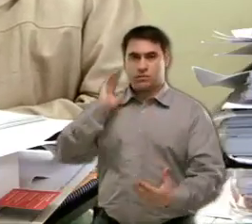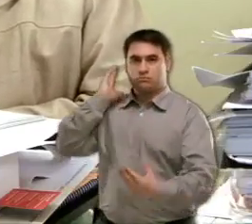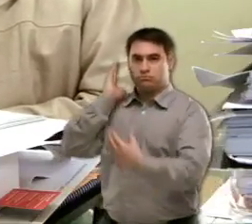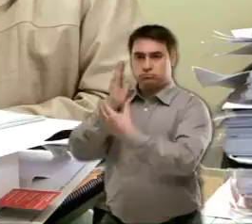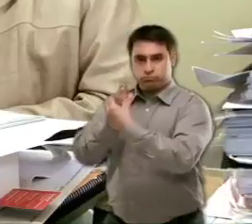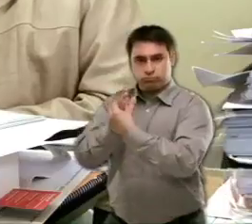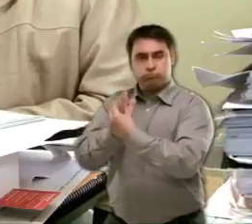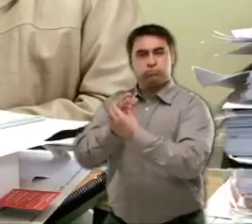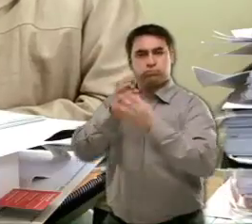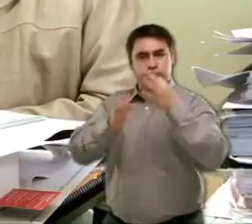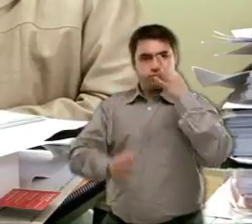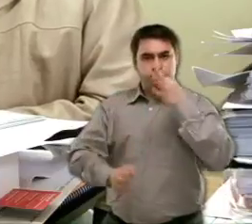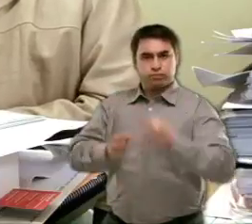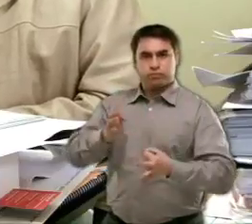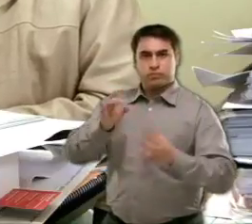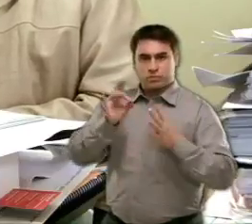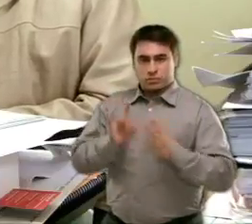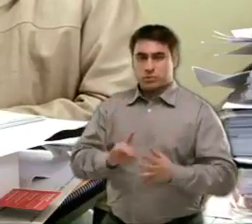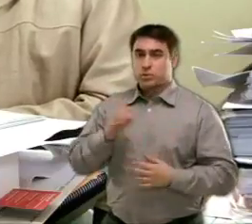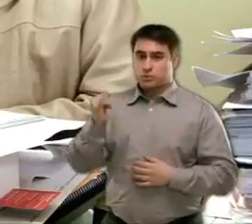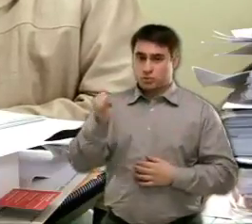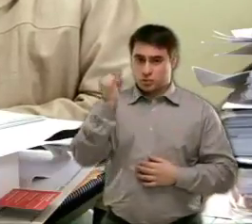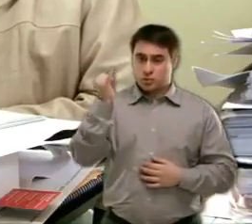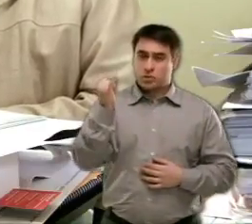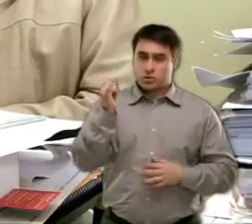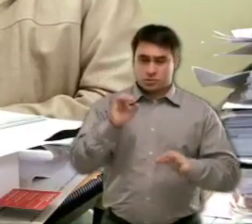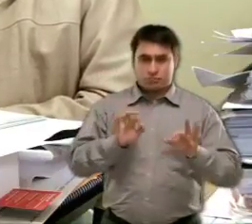which is one of the most important tools that prosecutors have